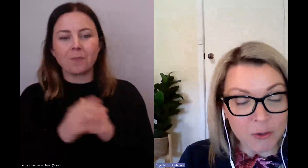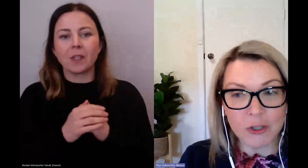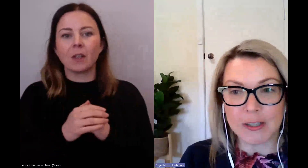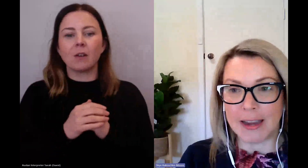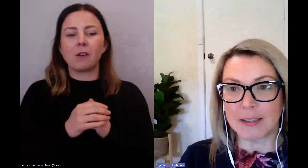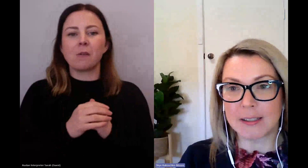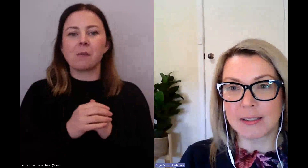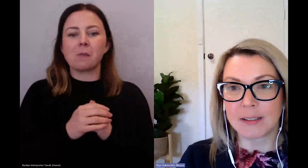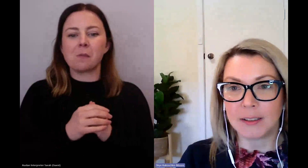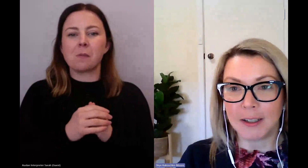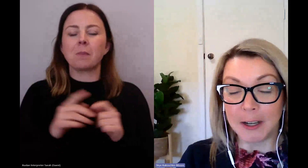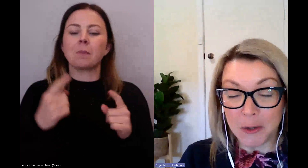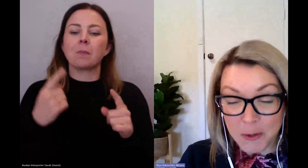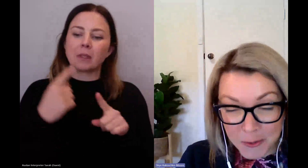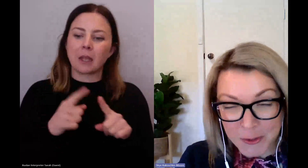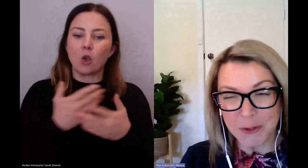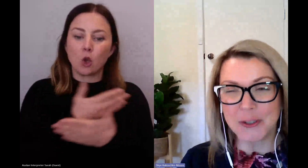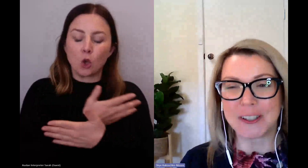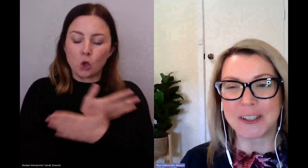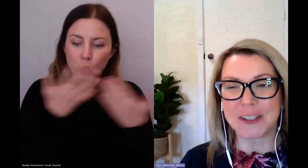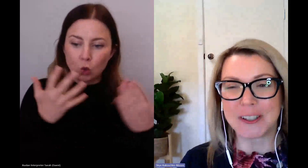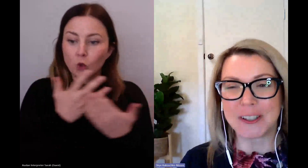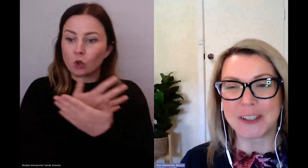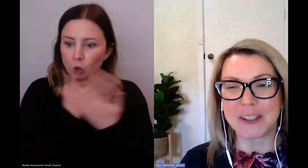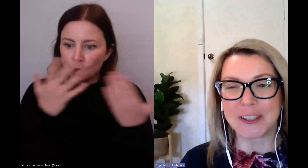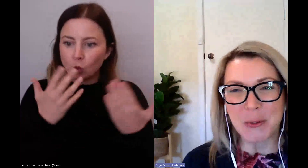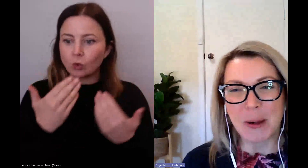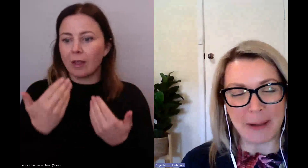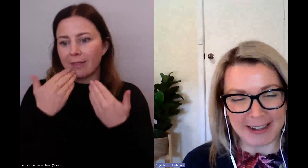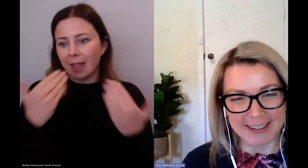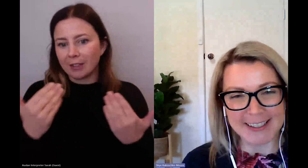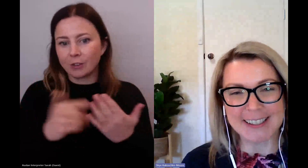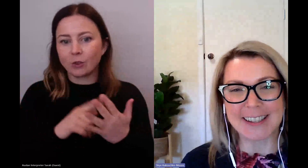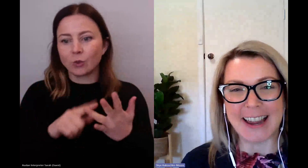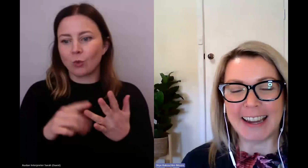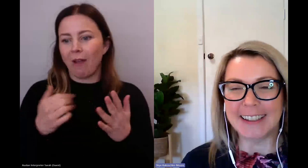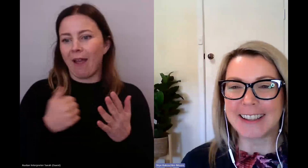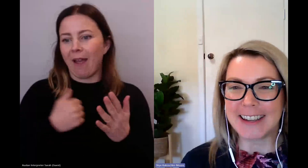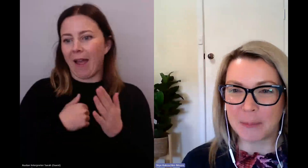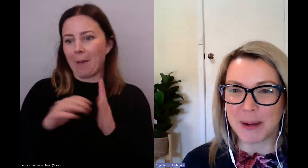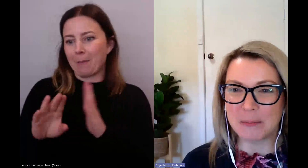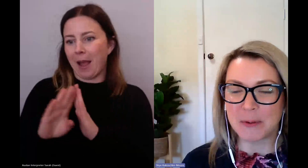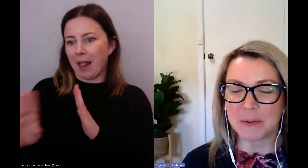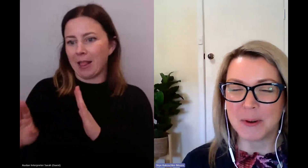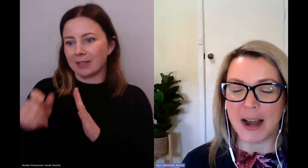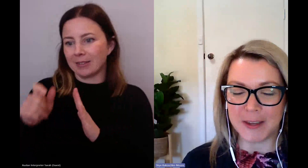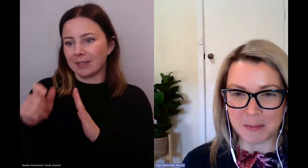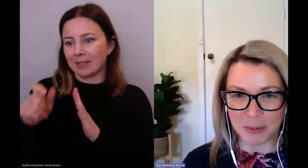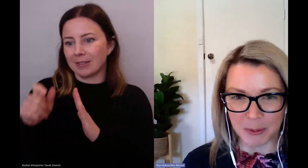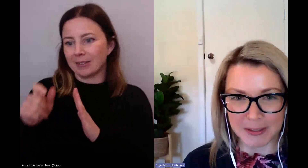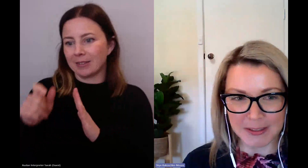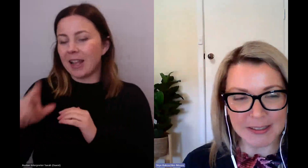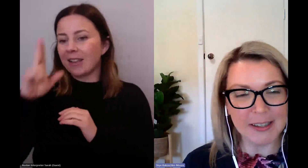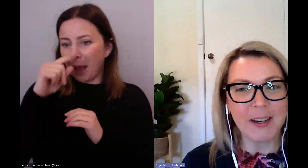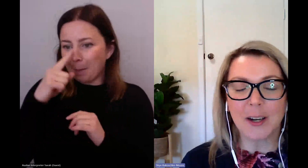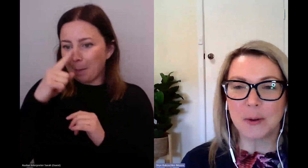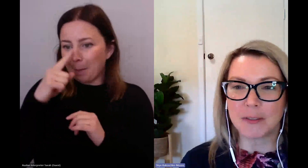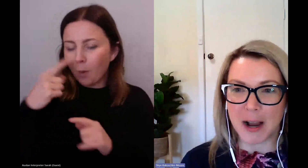A huge thanks, a huge huge thanks to our panelists today, the young people and the employers who have